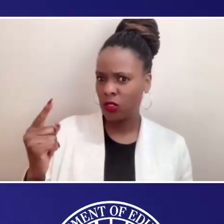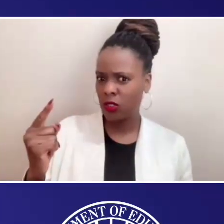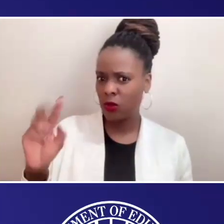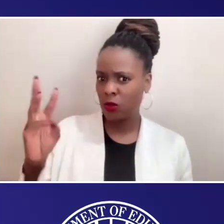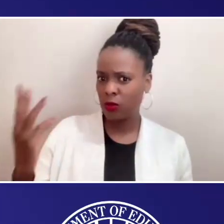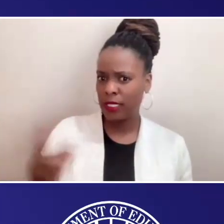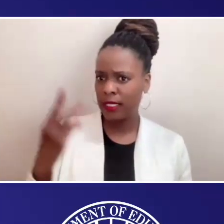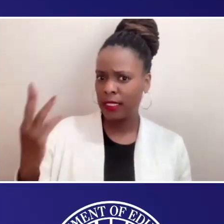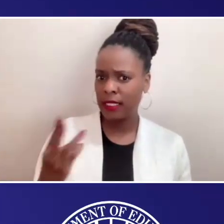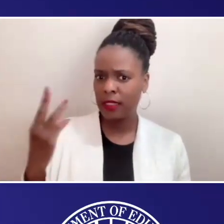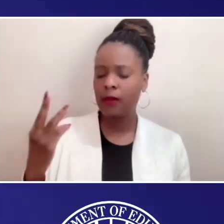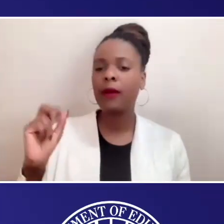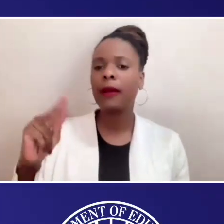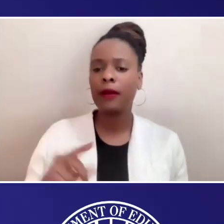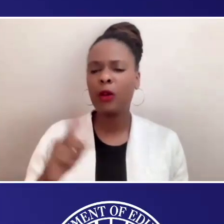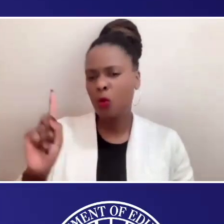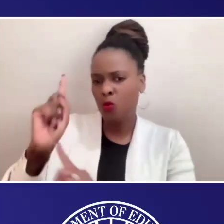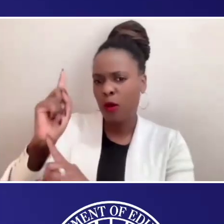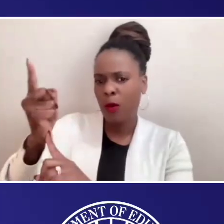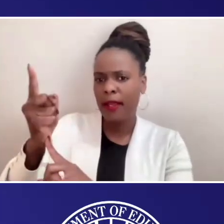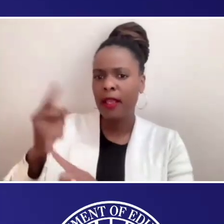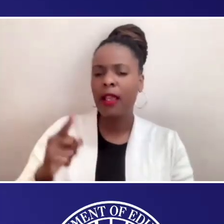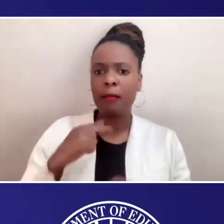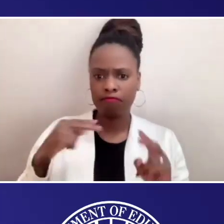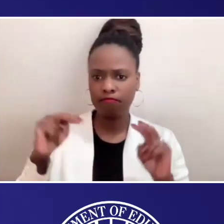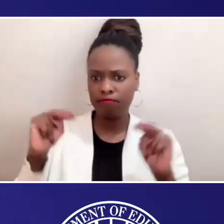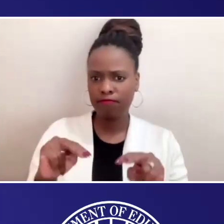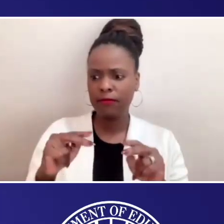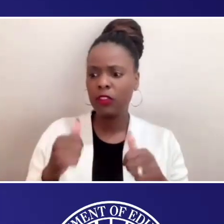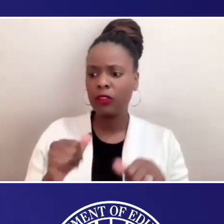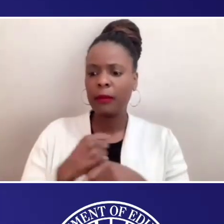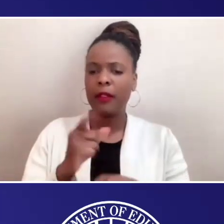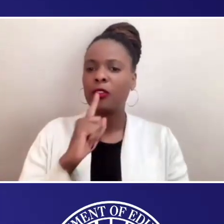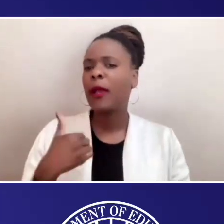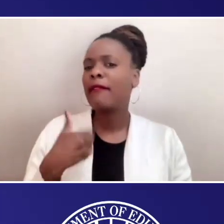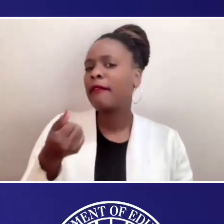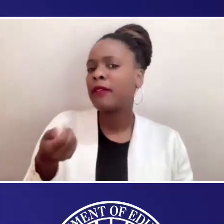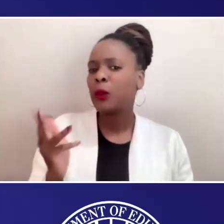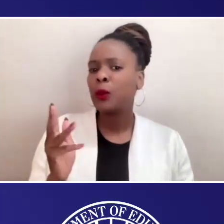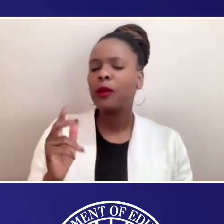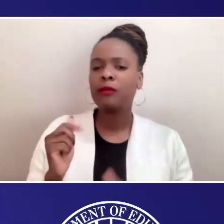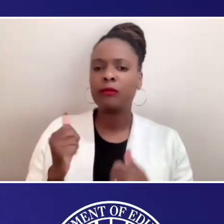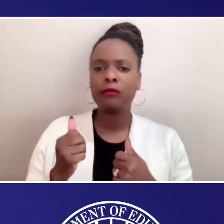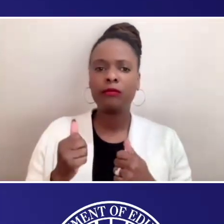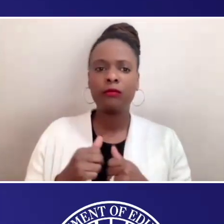Okay, hold on just a second. I am looking to make sure because we do have a couple that we're trying to -- I'm happy to resend to you.